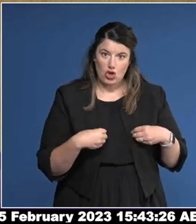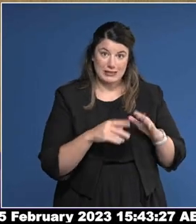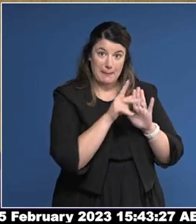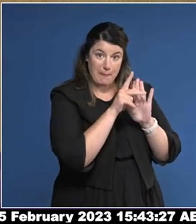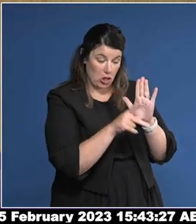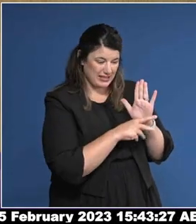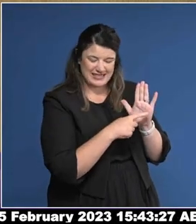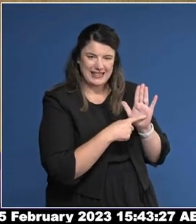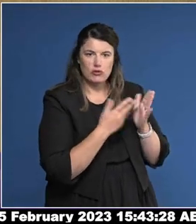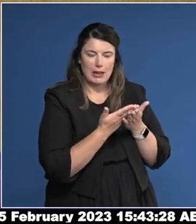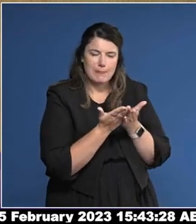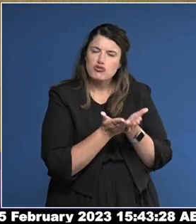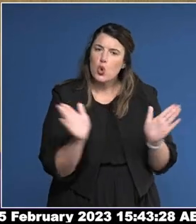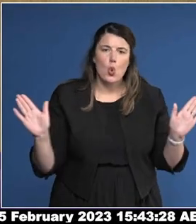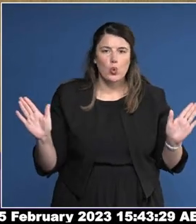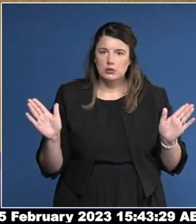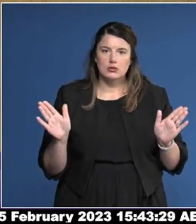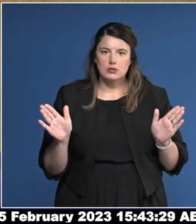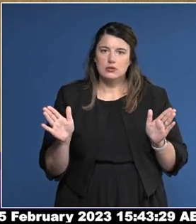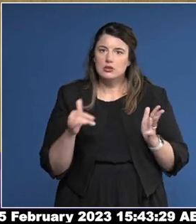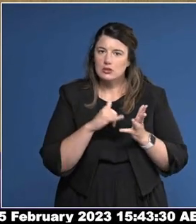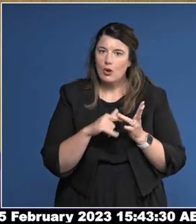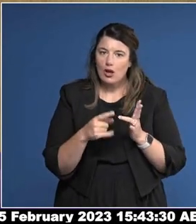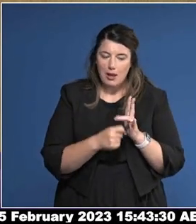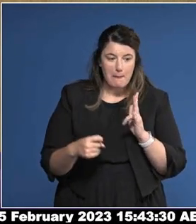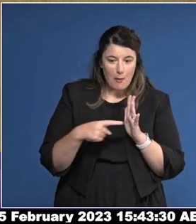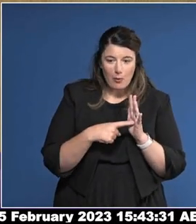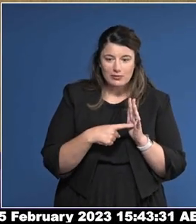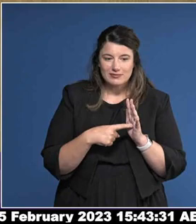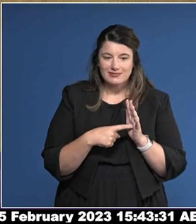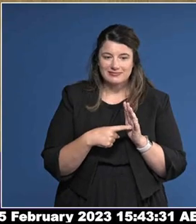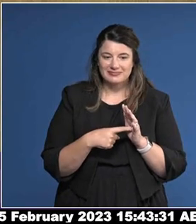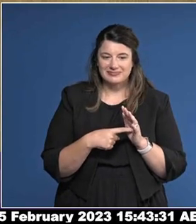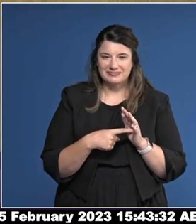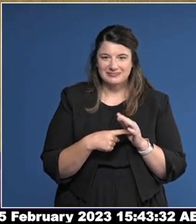And I think it's really important that those type of responses and the zero tolerance